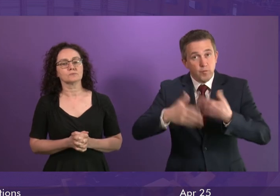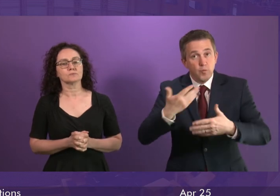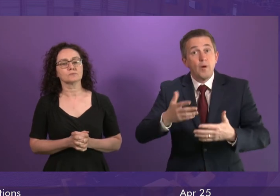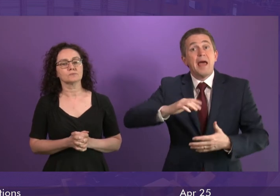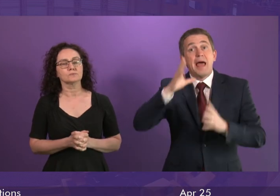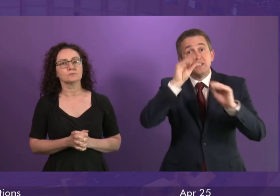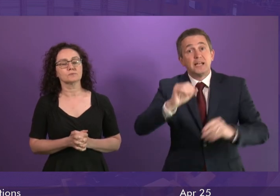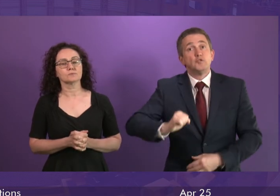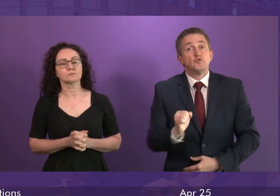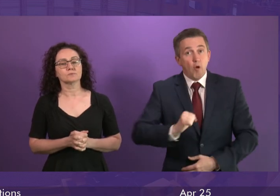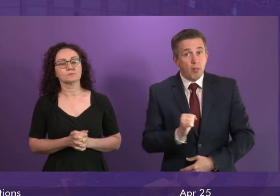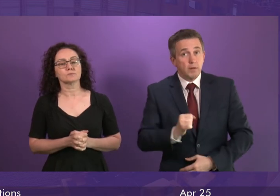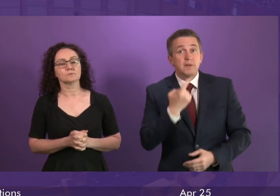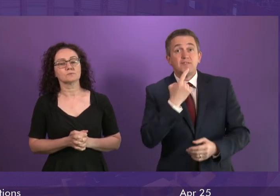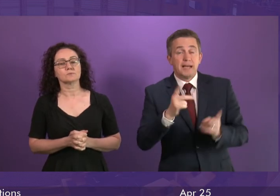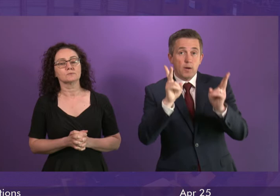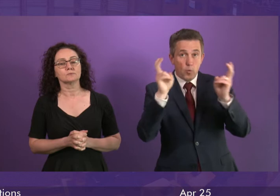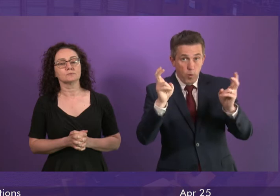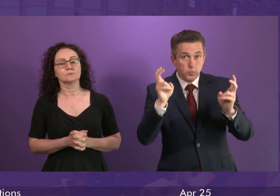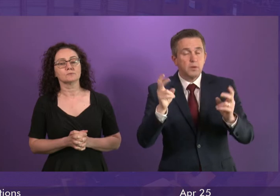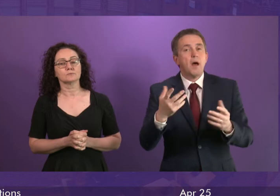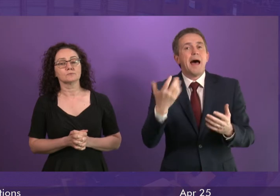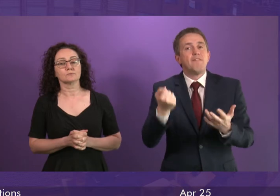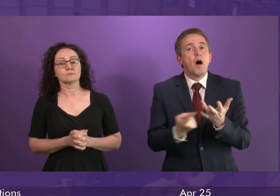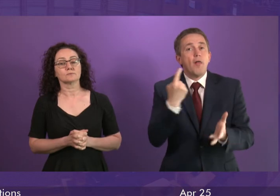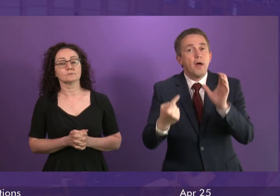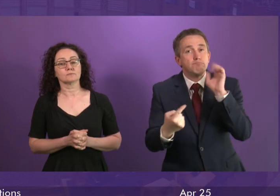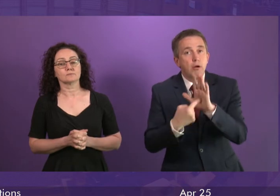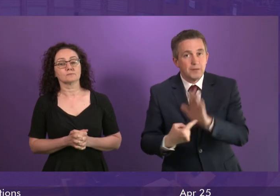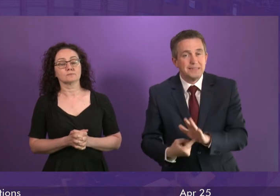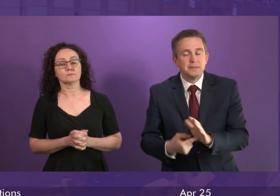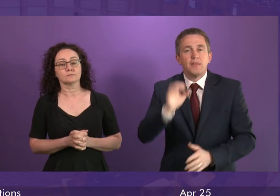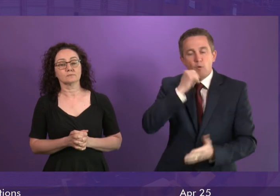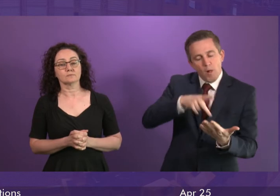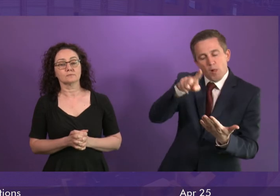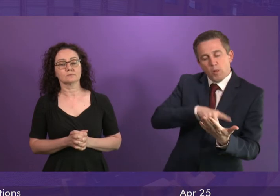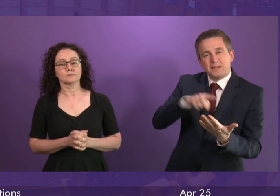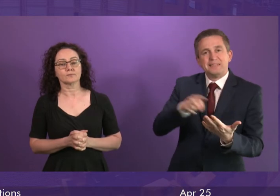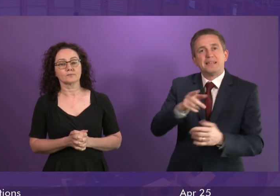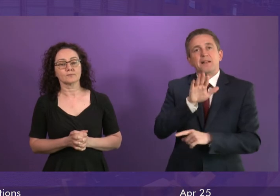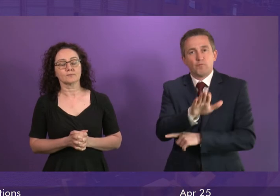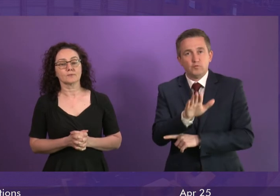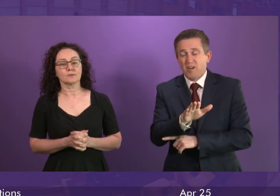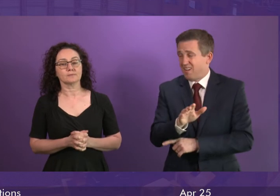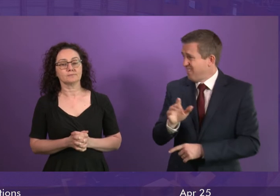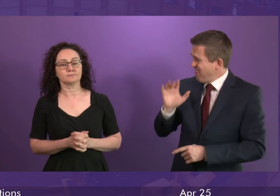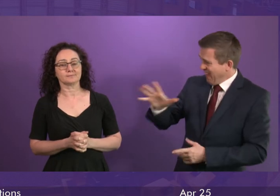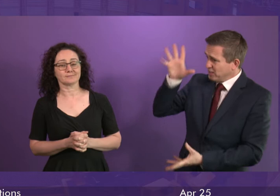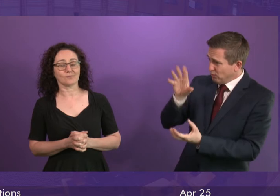Education Scotland had “other priorities” and that it was “getting round to it”. First Minister, does that not just sum up this Government?